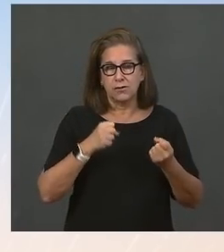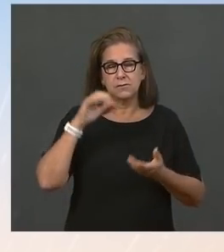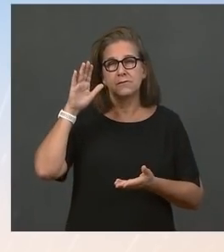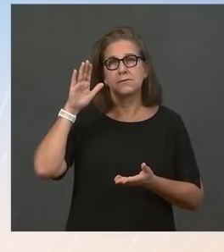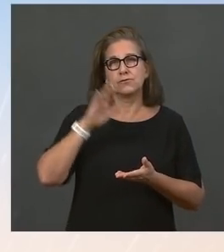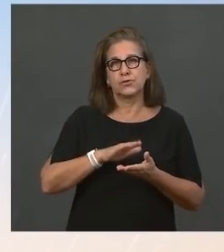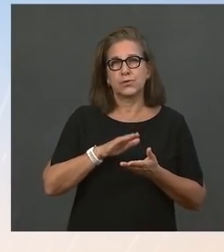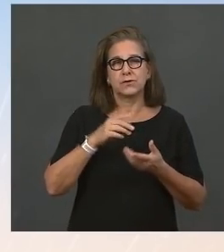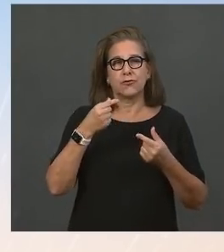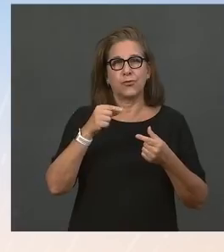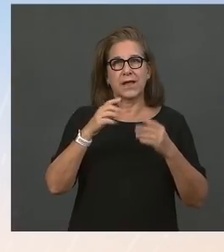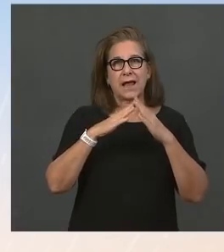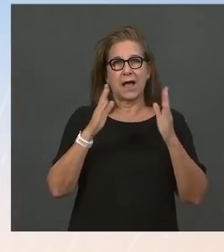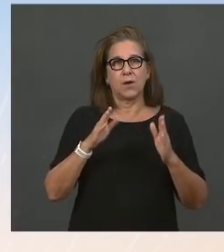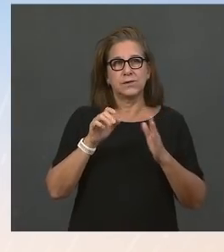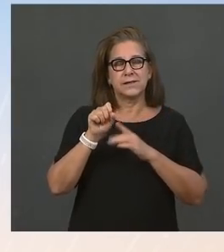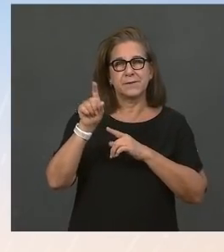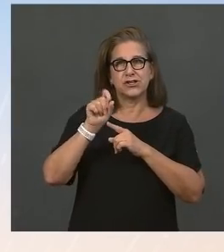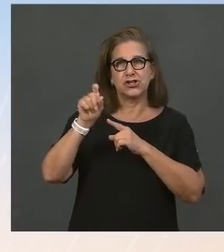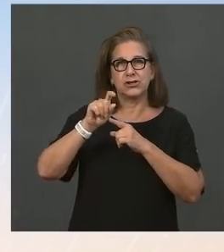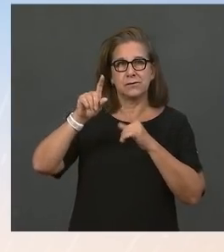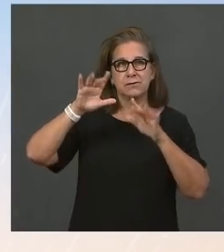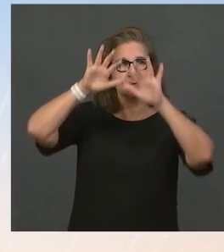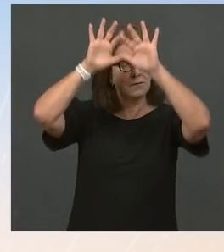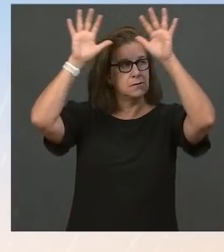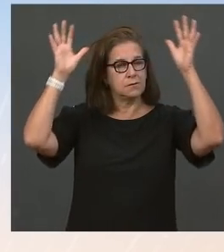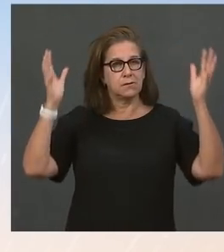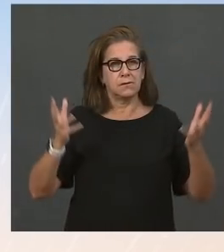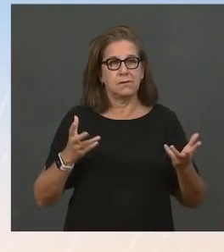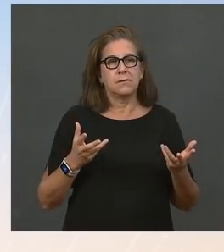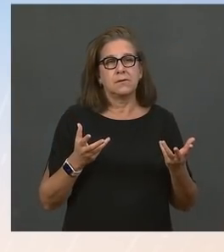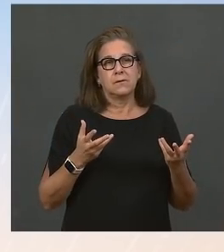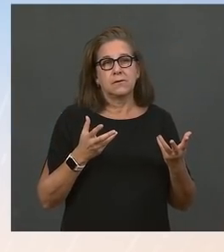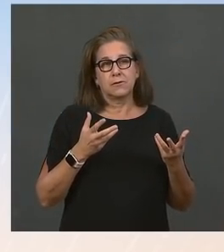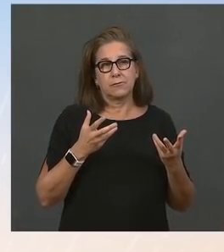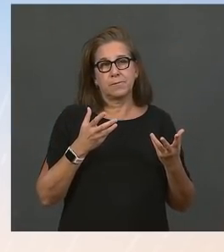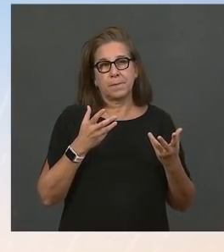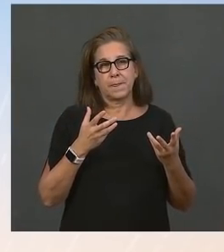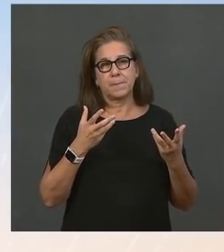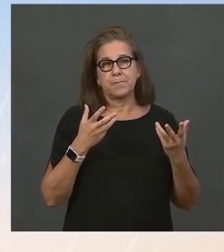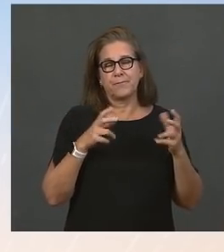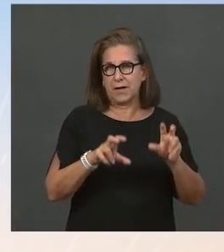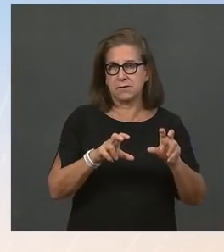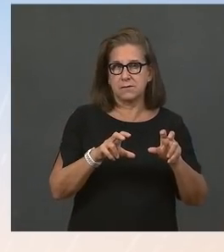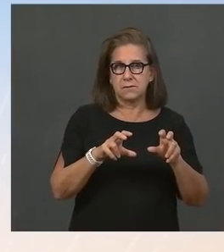and that he has proposed the largest investment in addressing the climate crisis in American history.